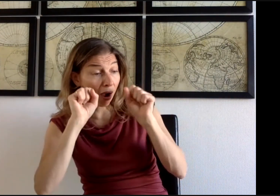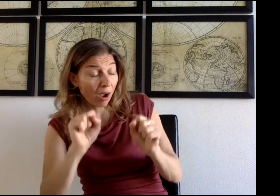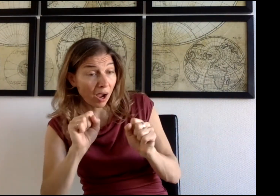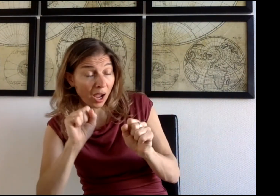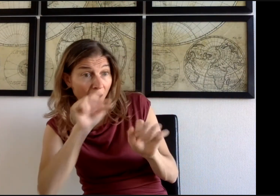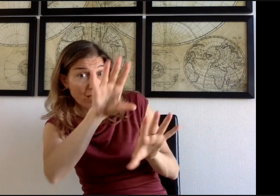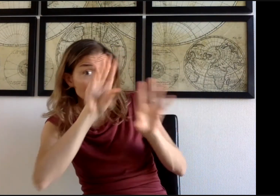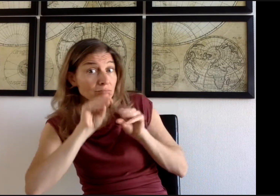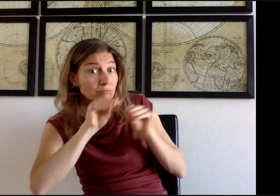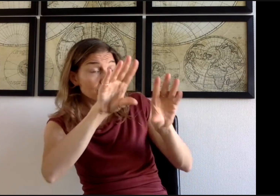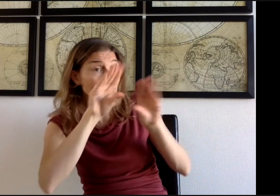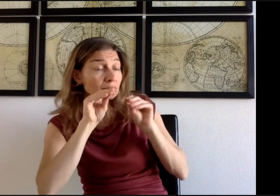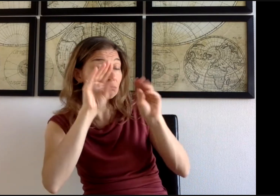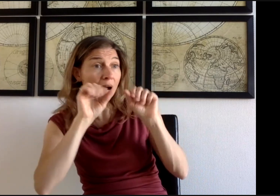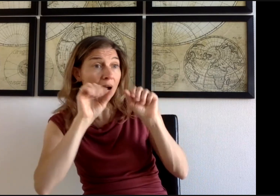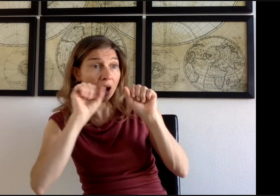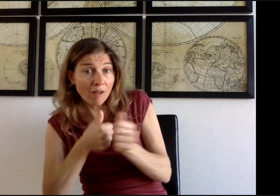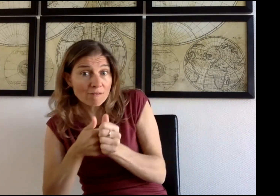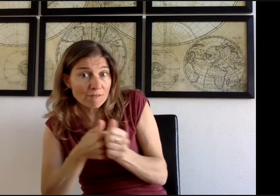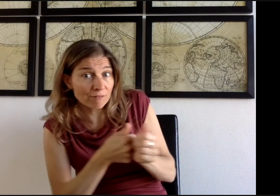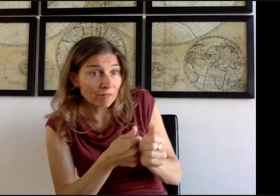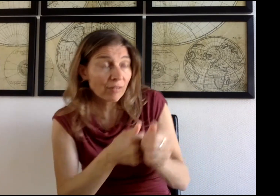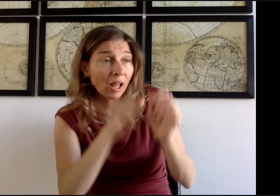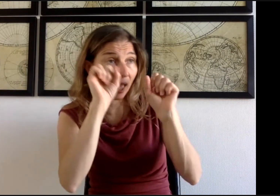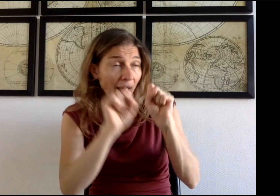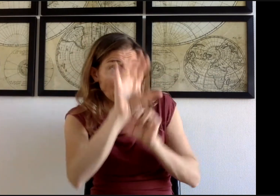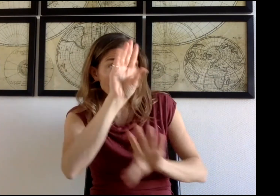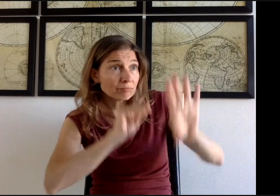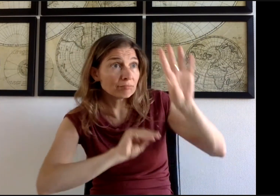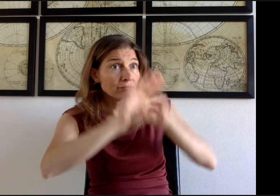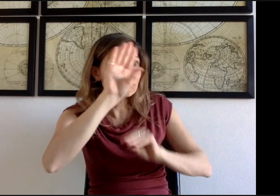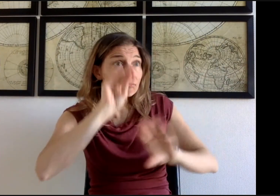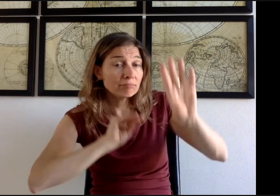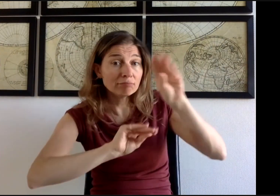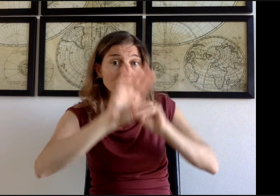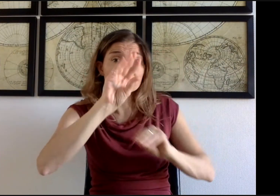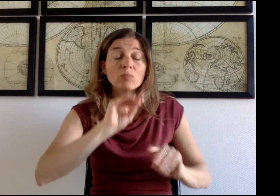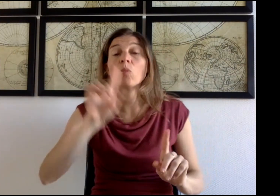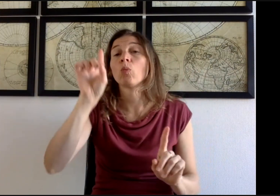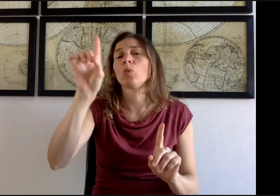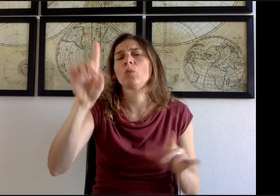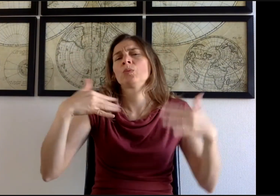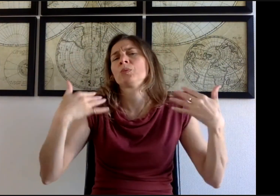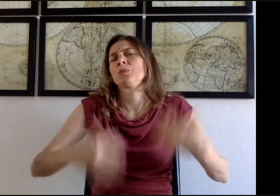I mean, that is very important that all governments